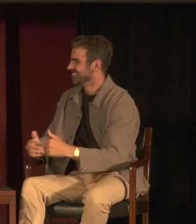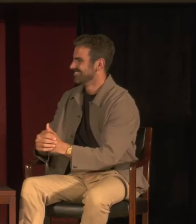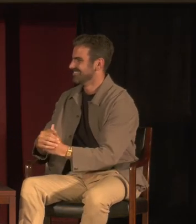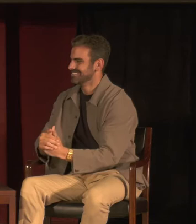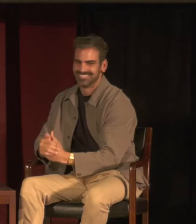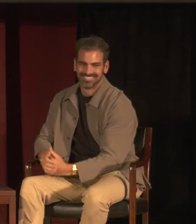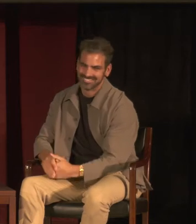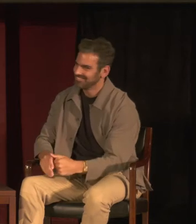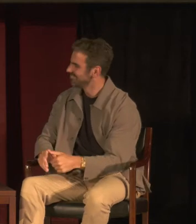Do you still dance?